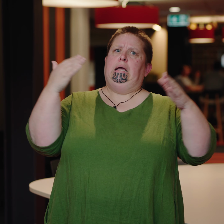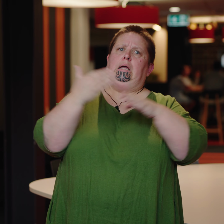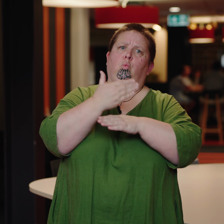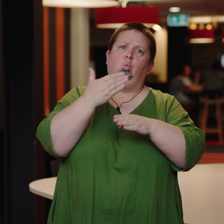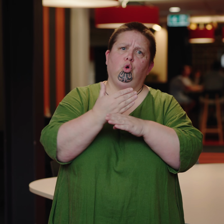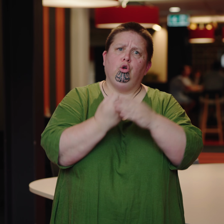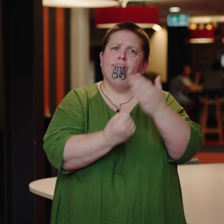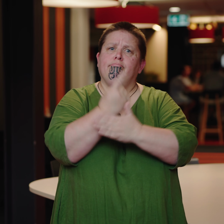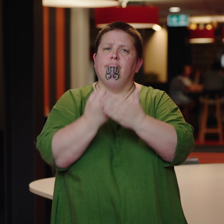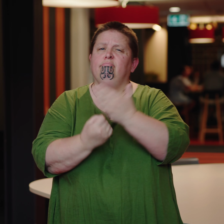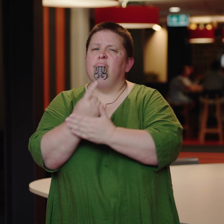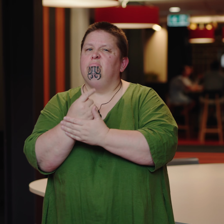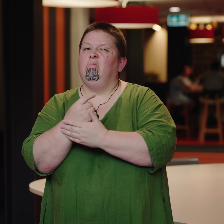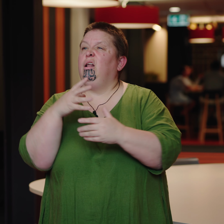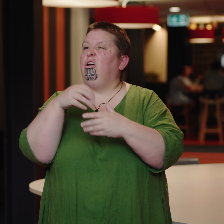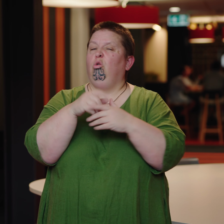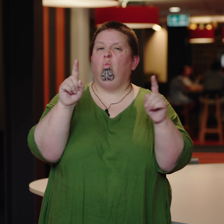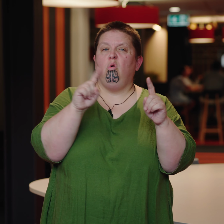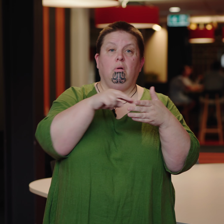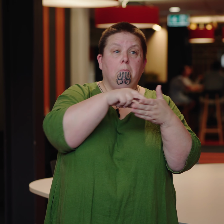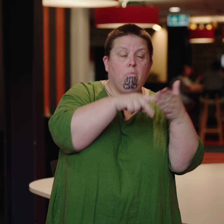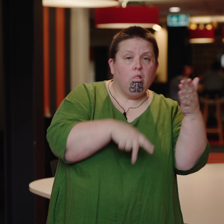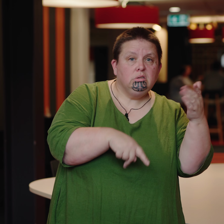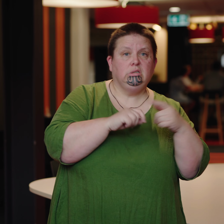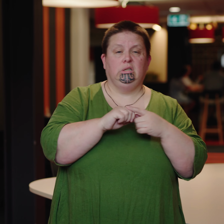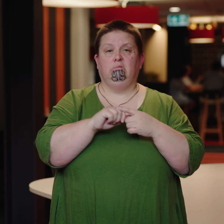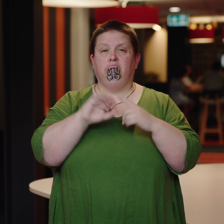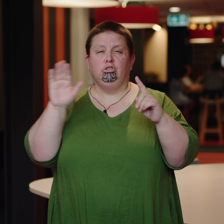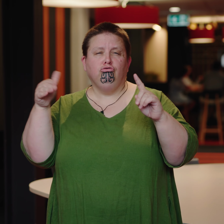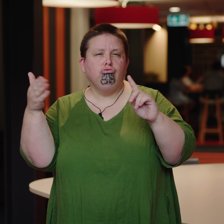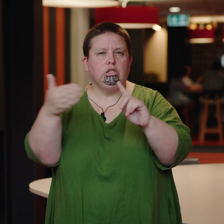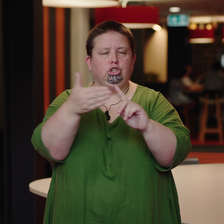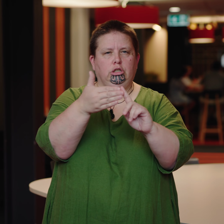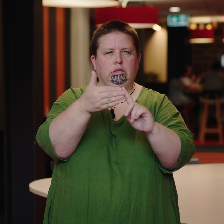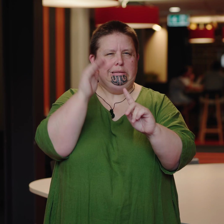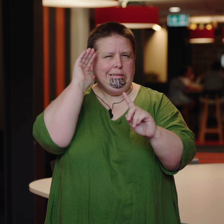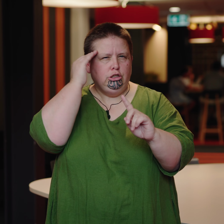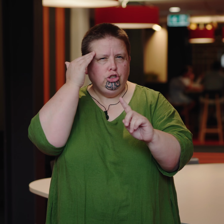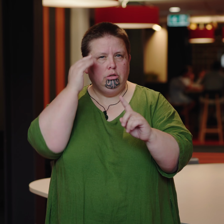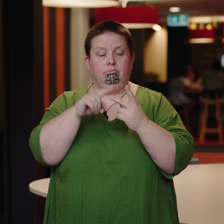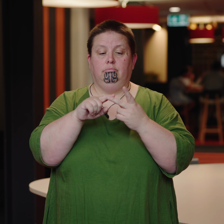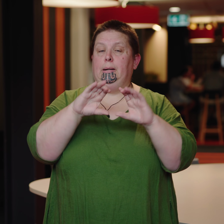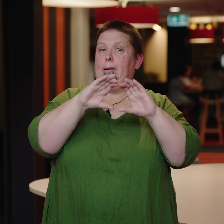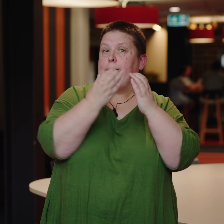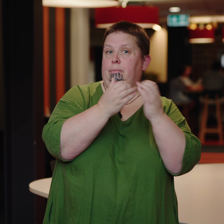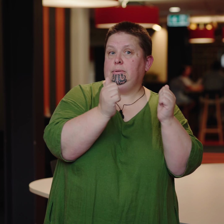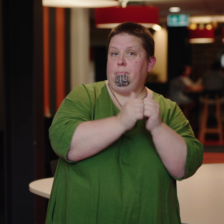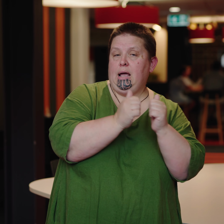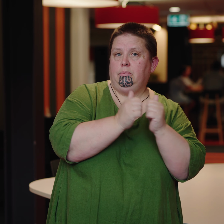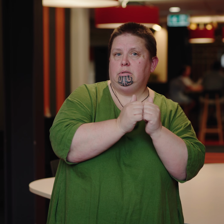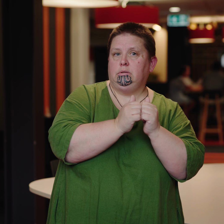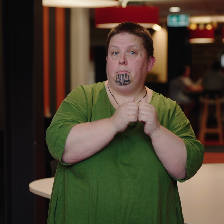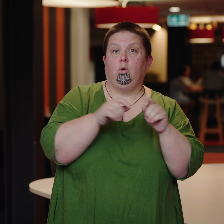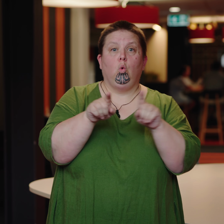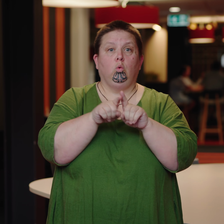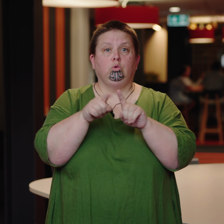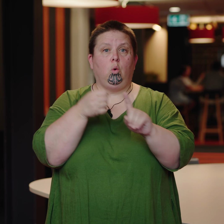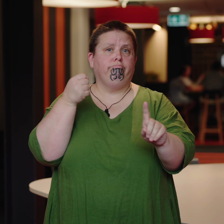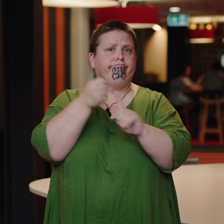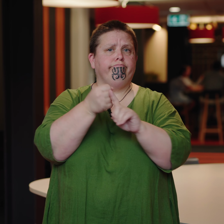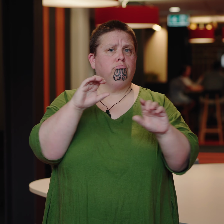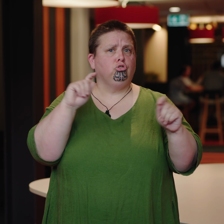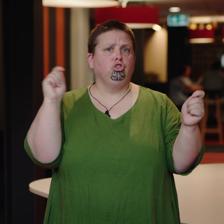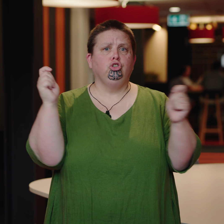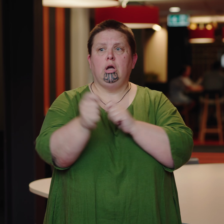including policy work, strategic intentions, cabinet papers, and the impact